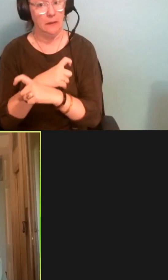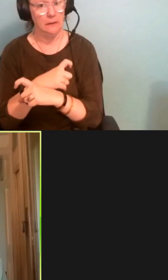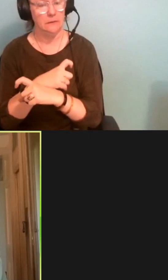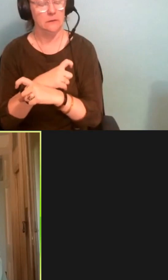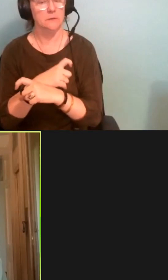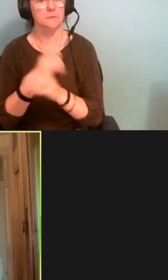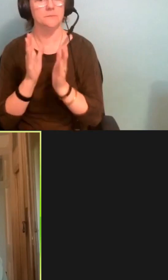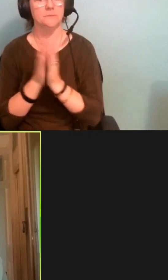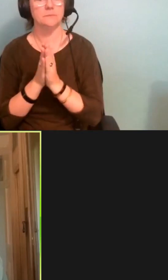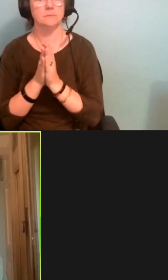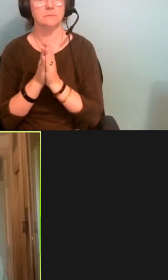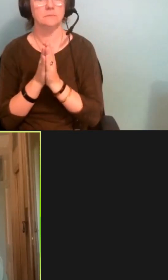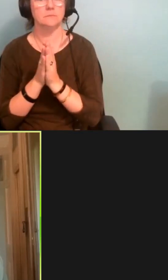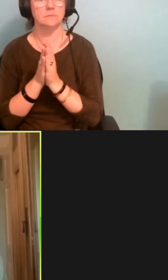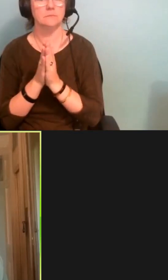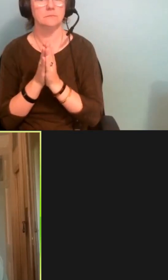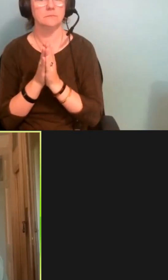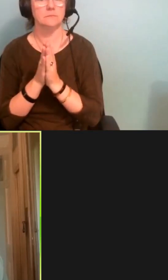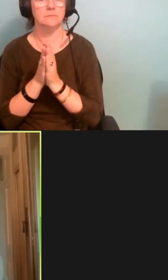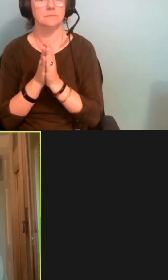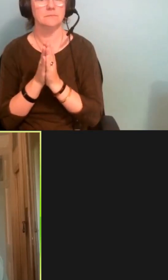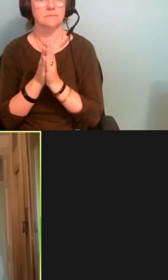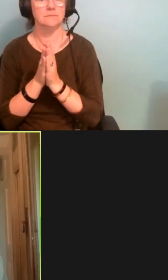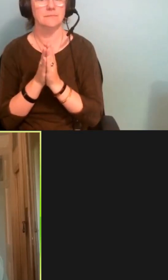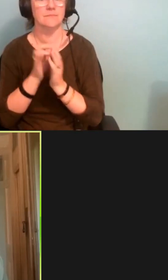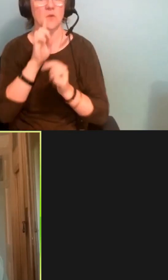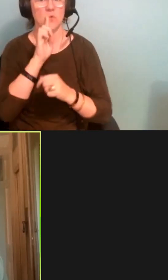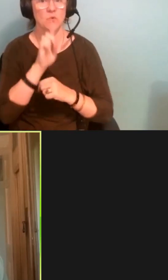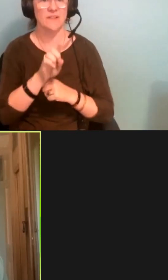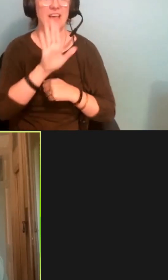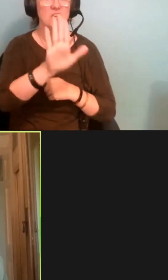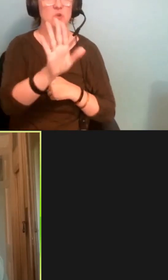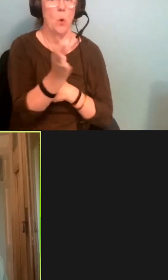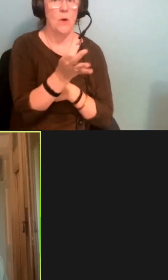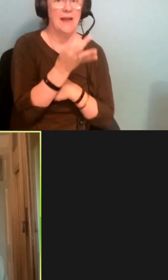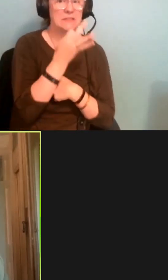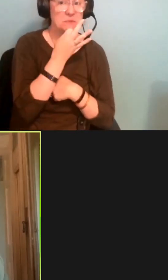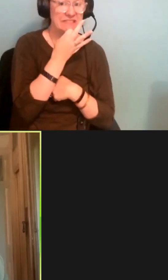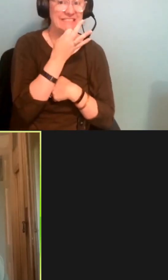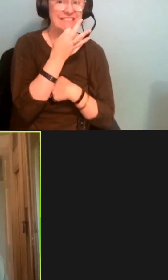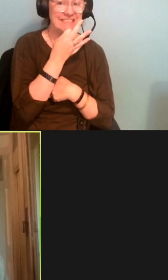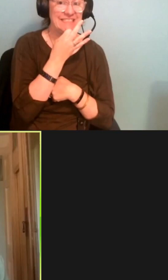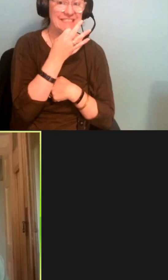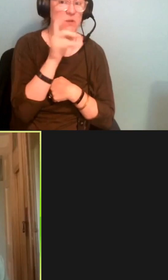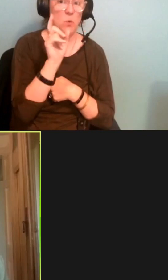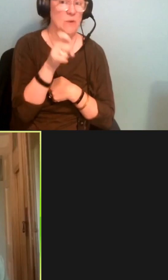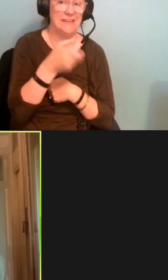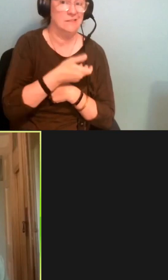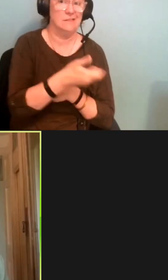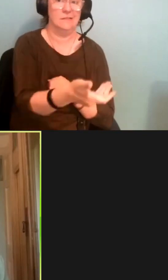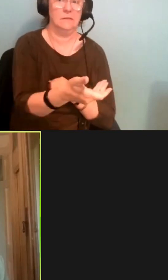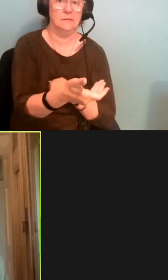and how much we would need someone with your expertise especially with the Odyssey project